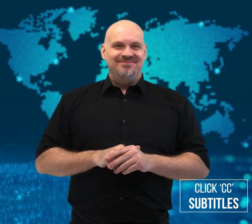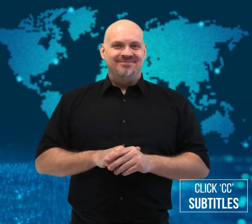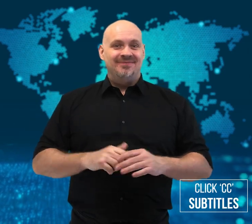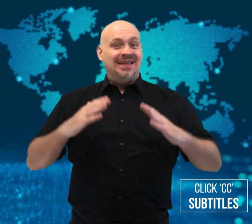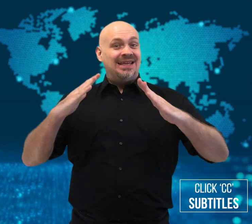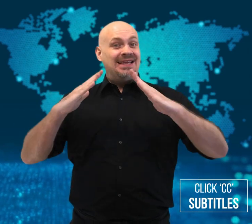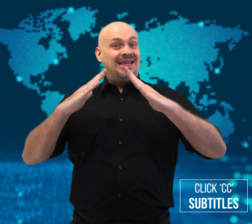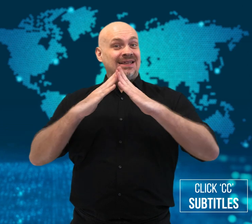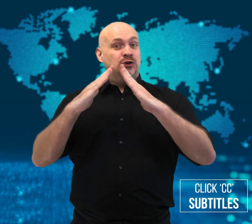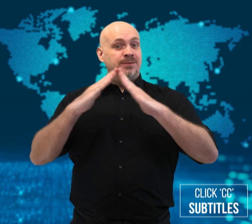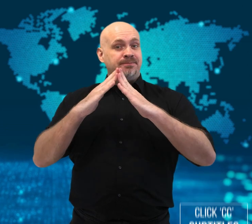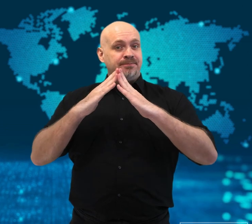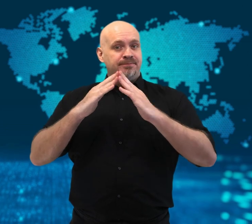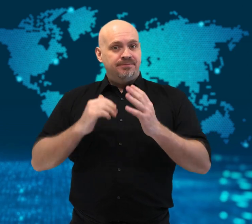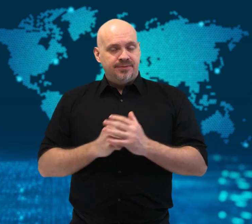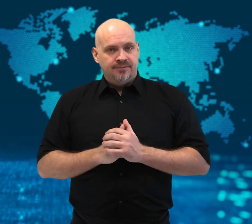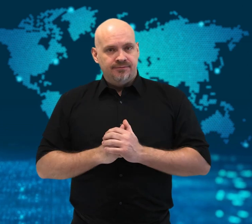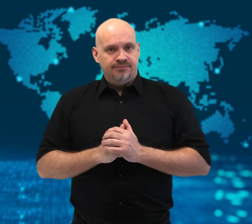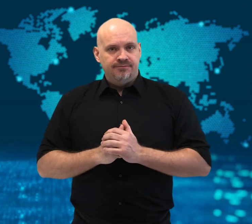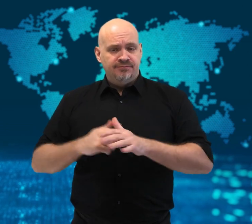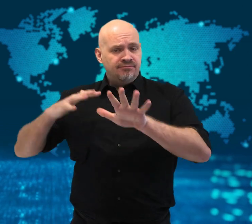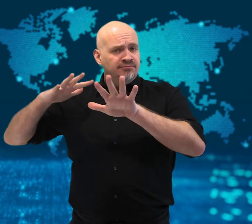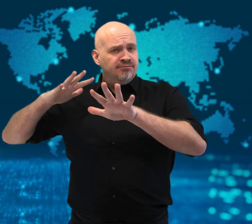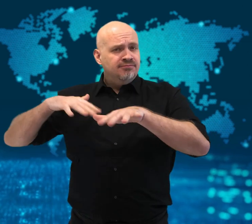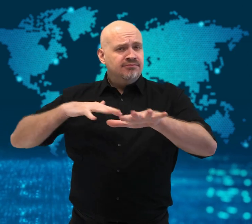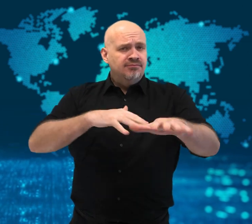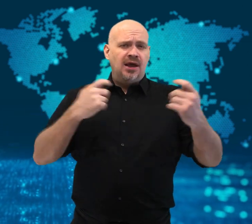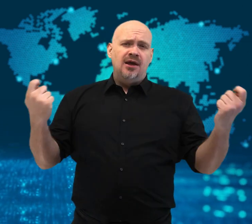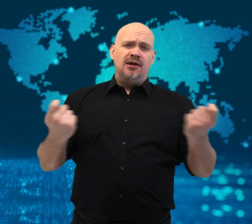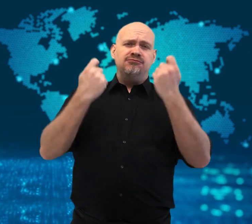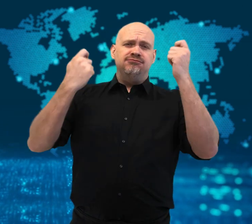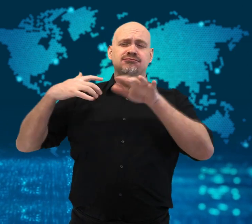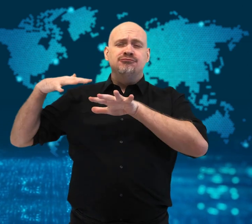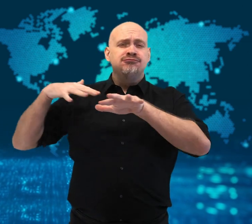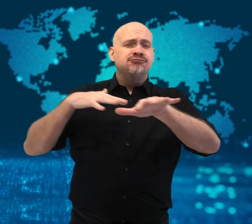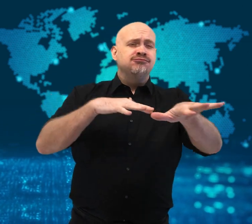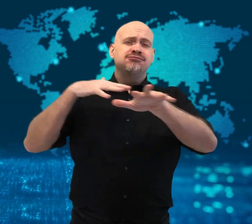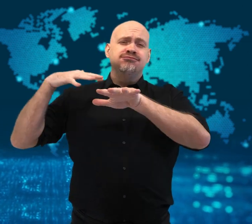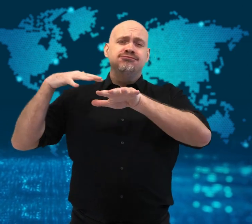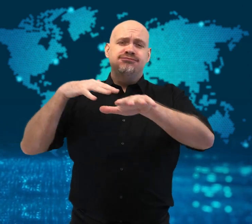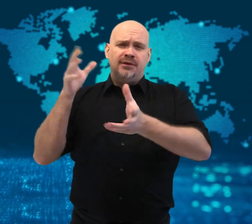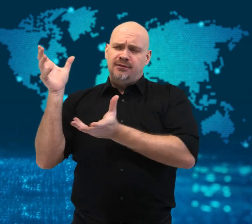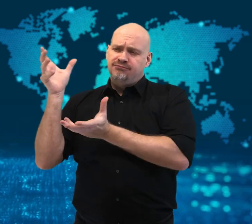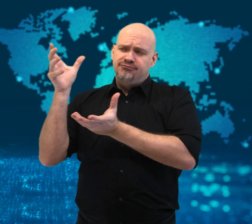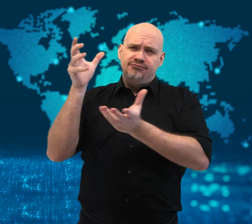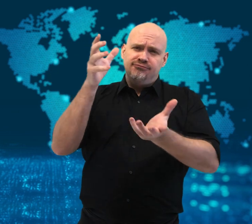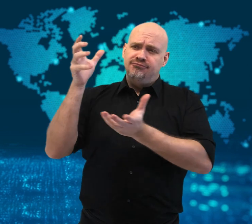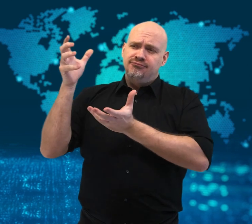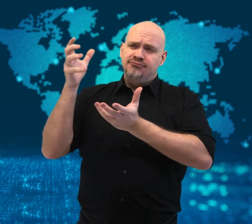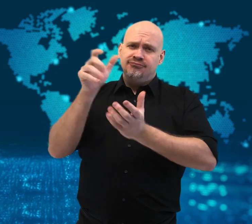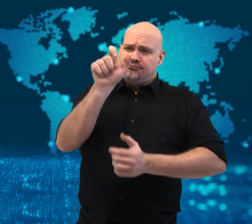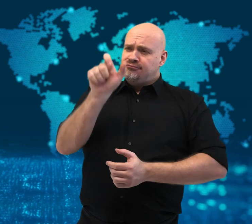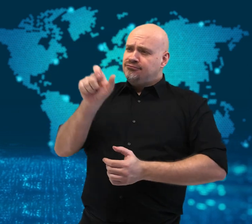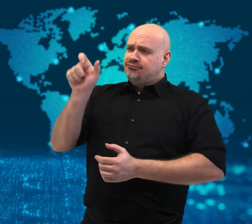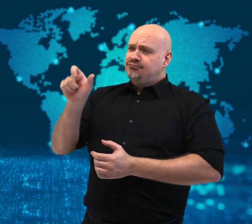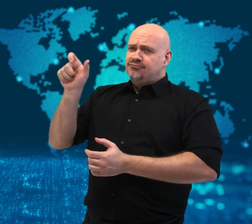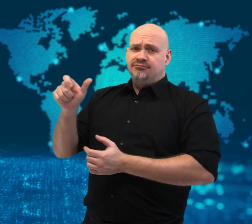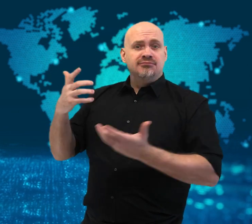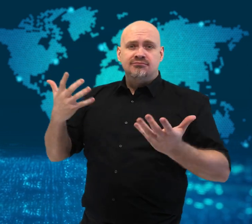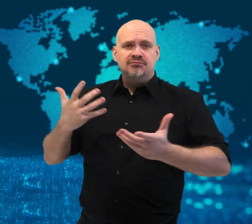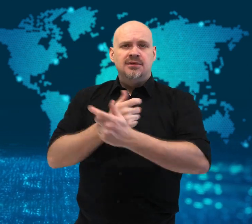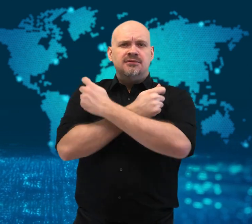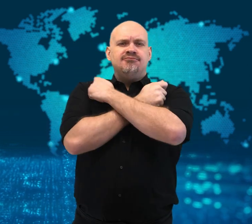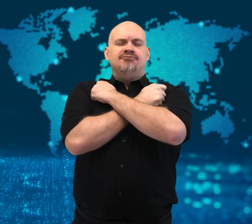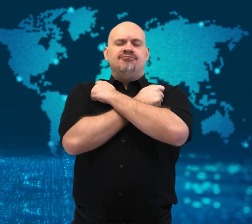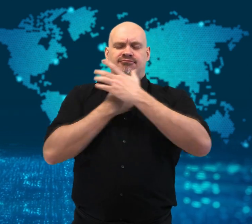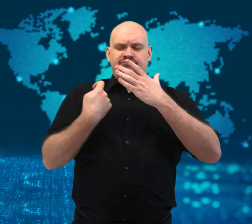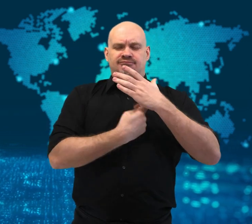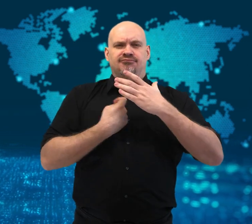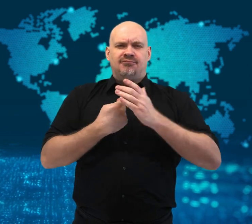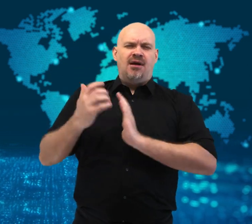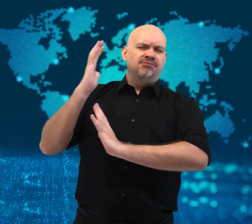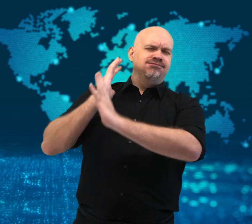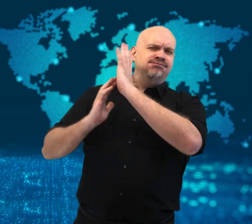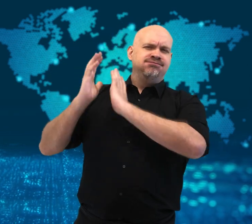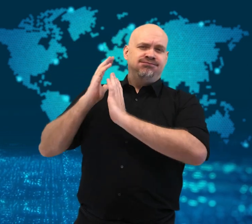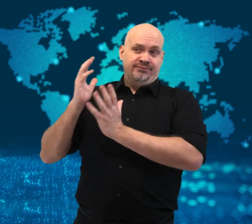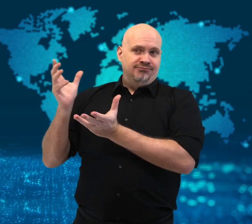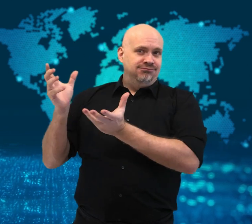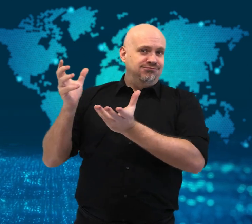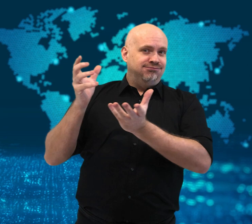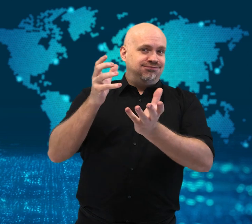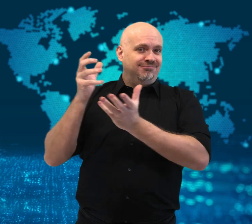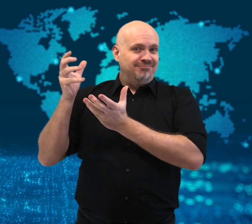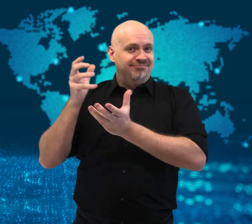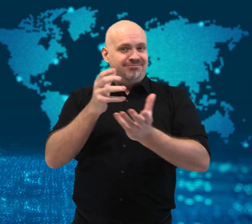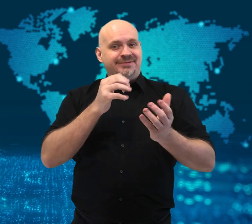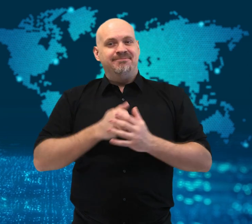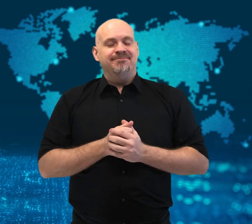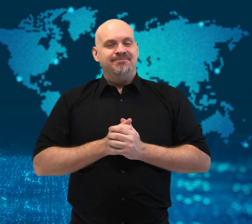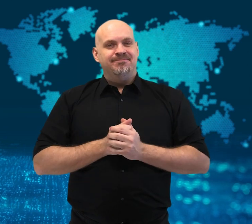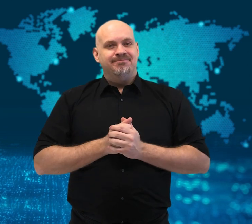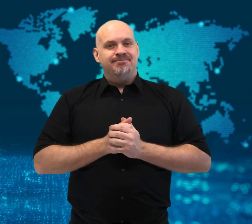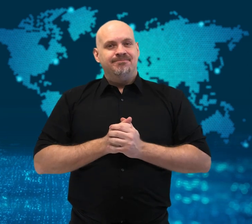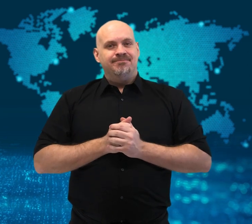Parade of ancient mummies.